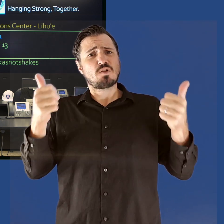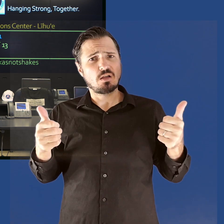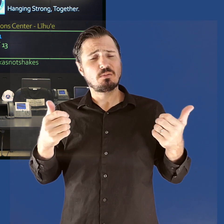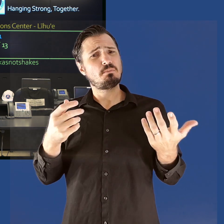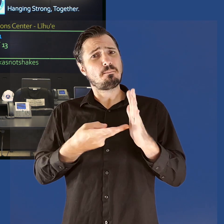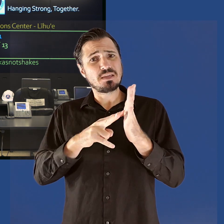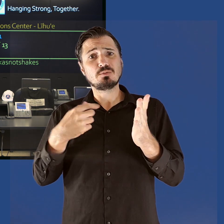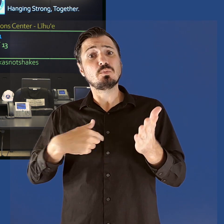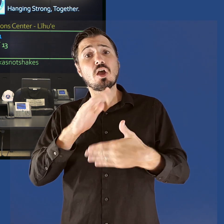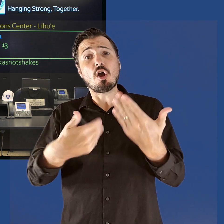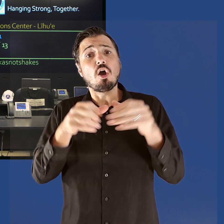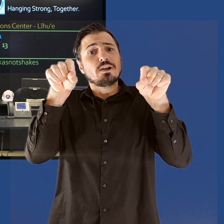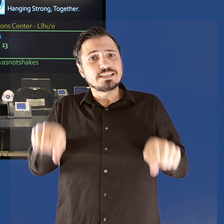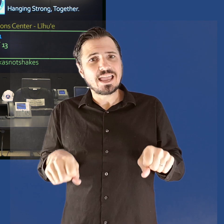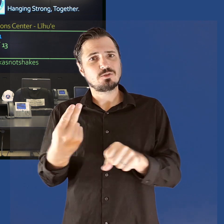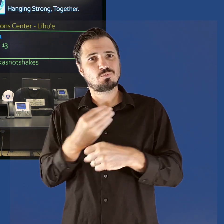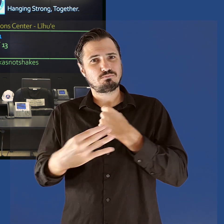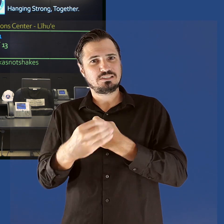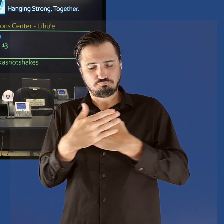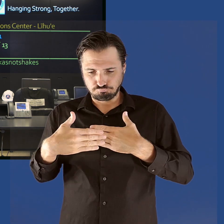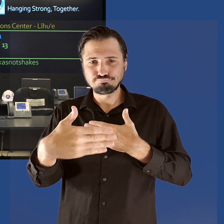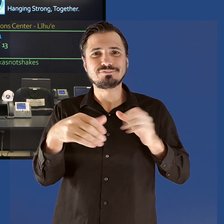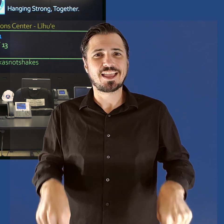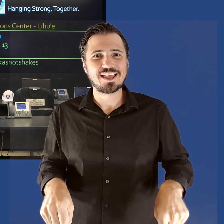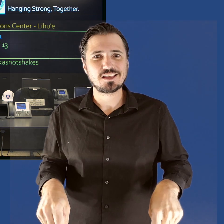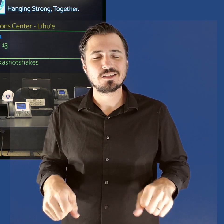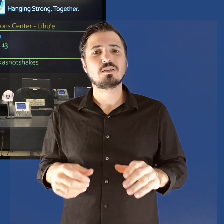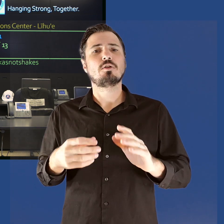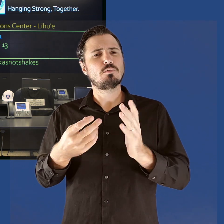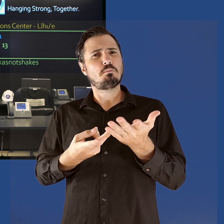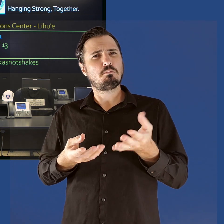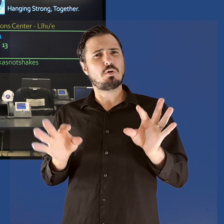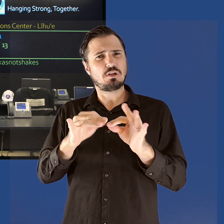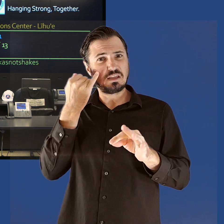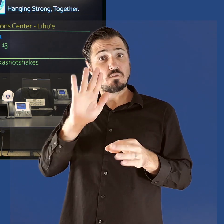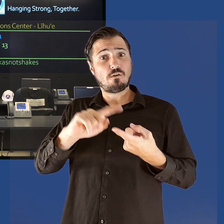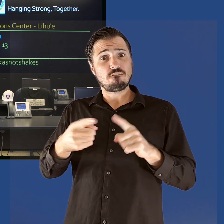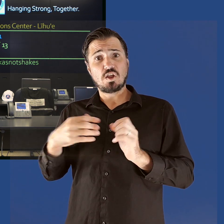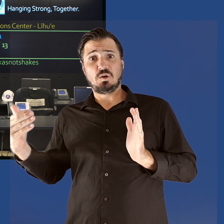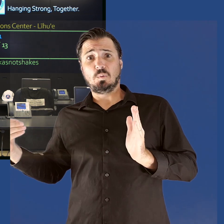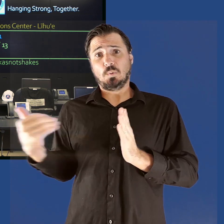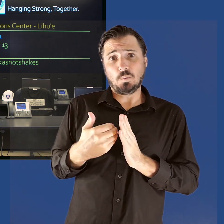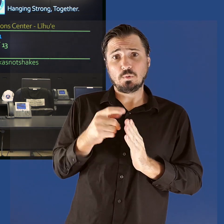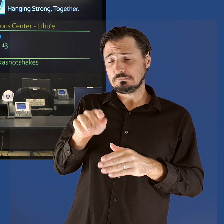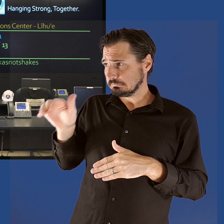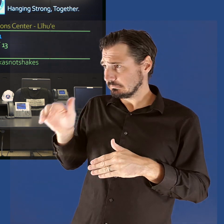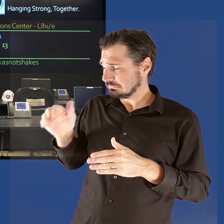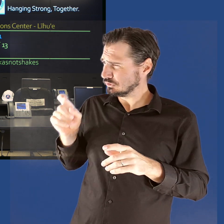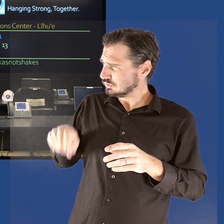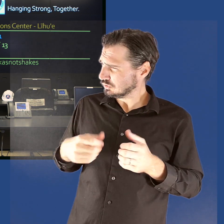That’s going to require a tremendous amount of self-discipline, self-governance, and of course, friendly reminders to our friends and families about the reason